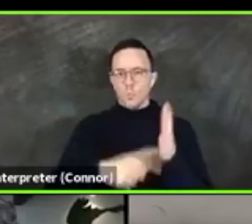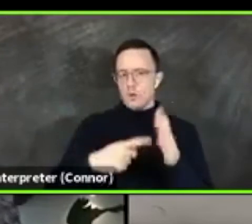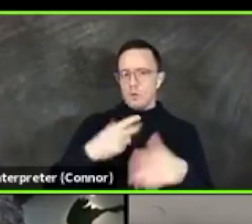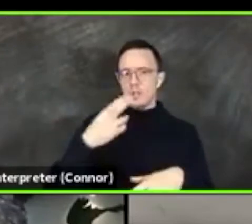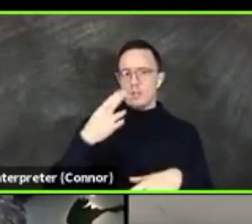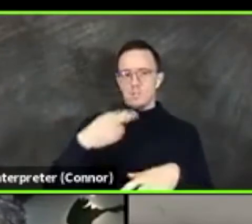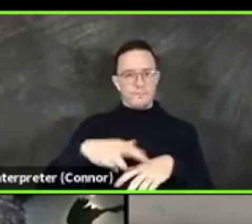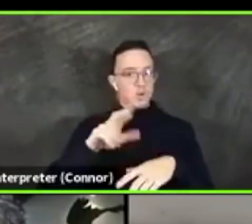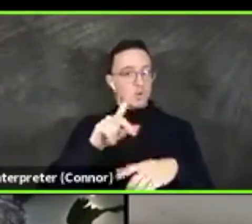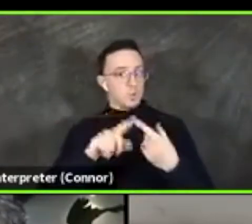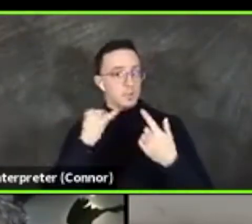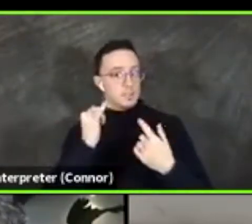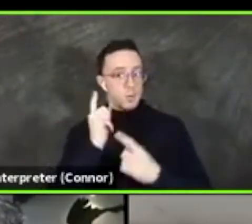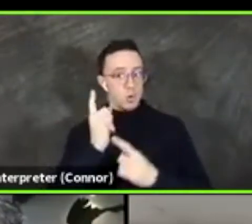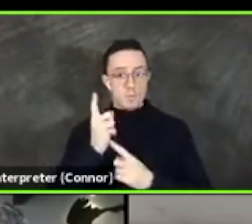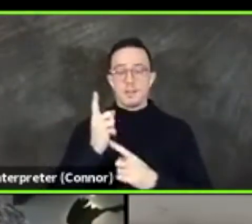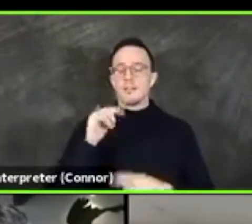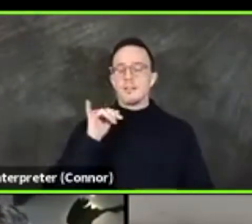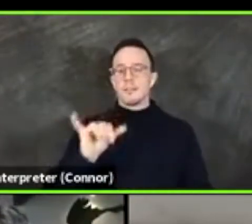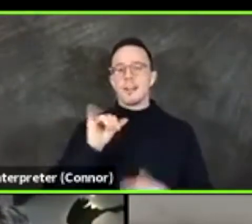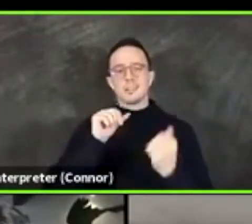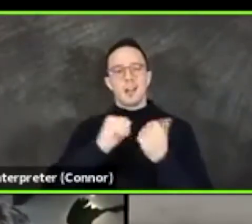ARE SOME OF THE WAYS IN WHICH I ATTEMPT TO RESIST THAT INCORPORATION